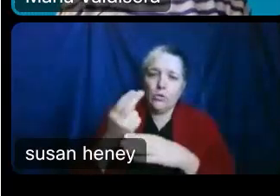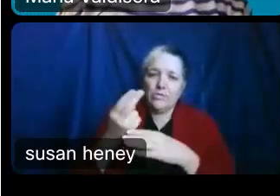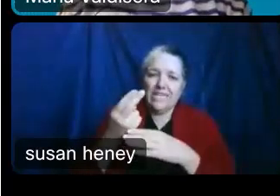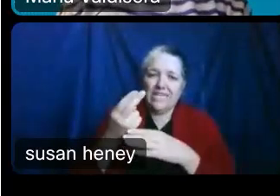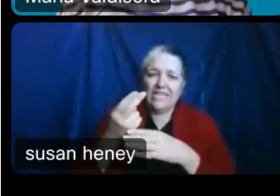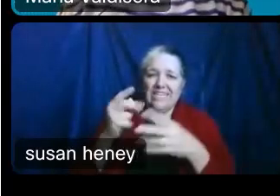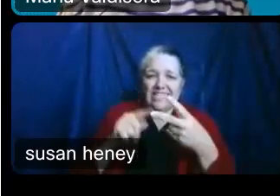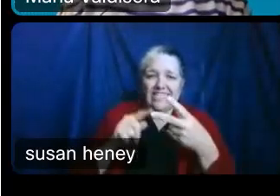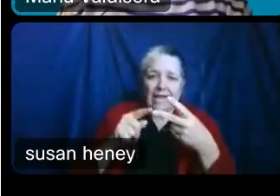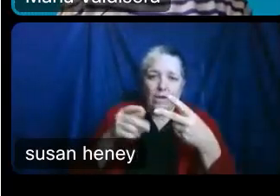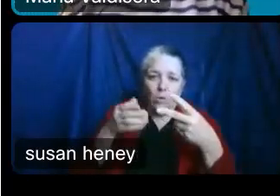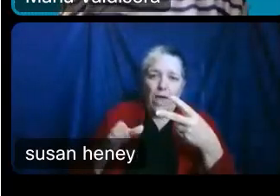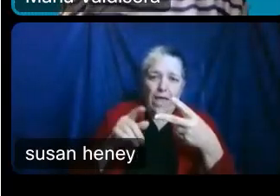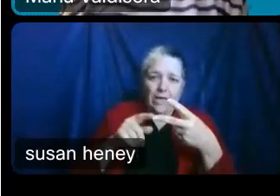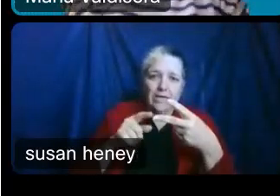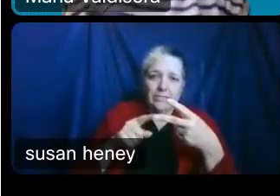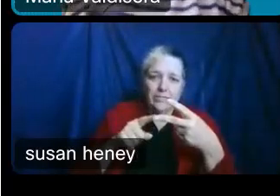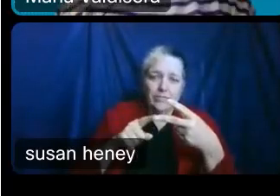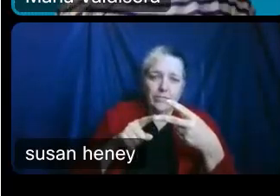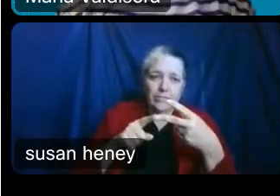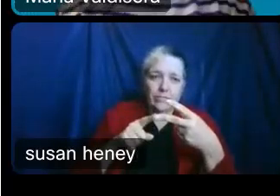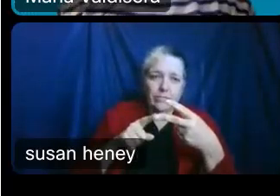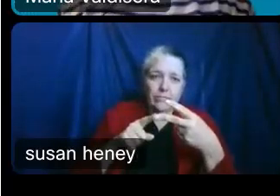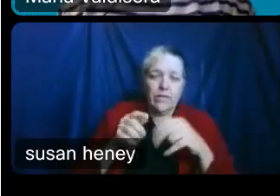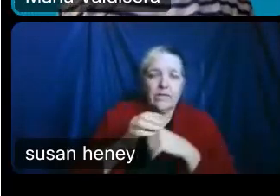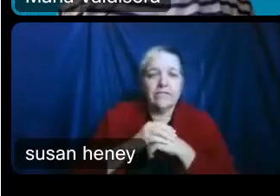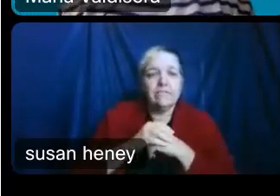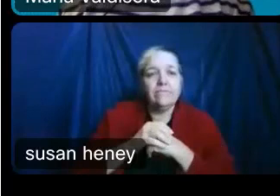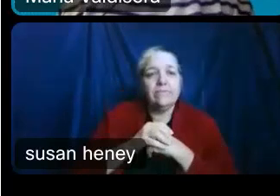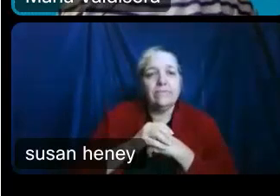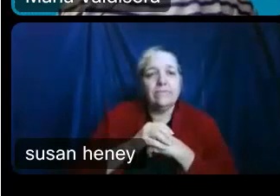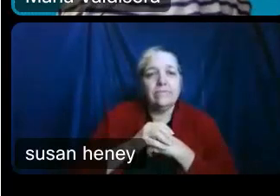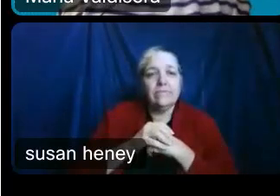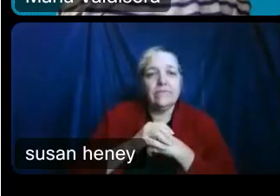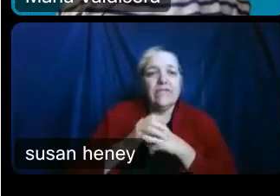search a try. So, again, the single search is really optimized